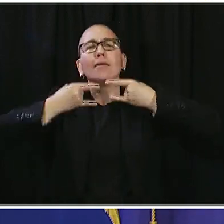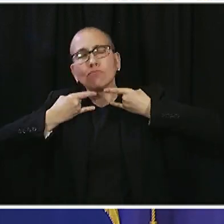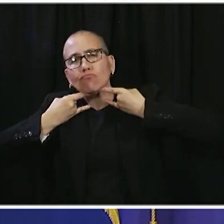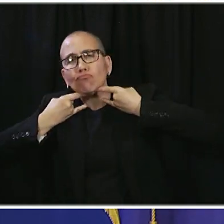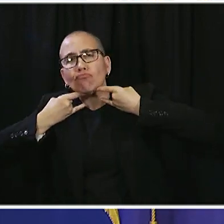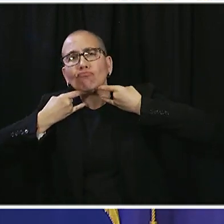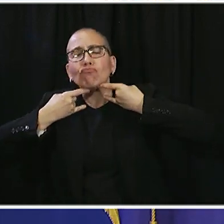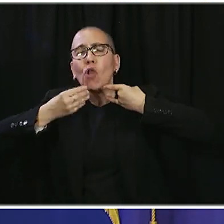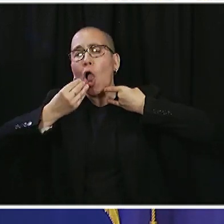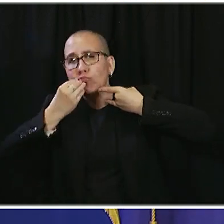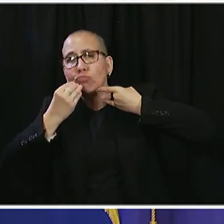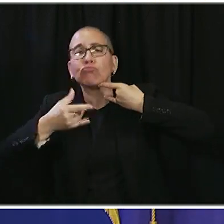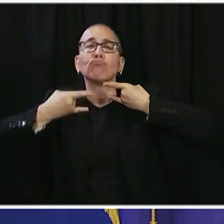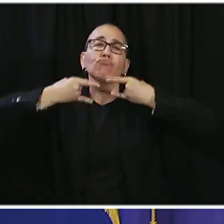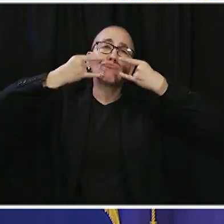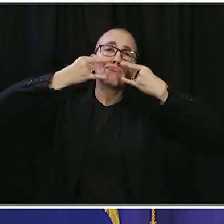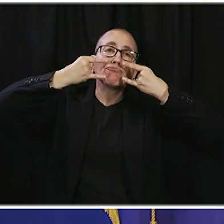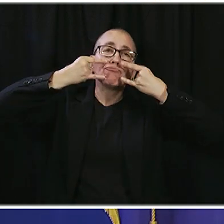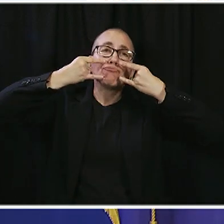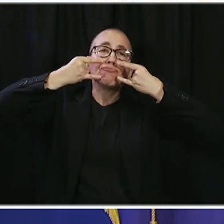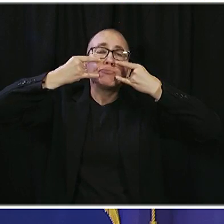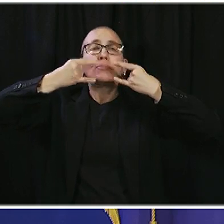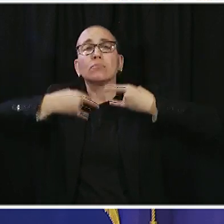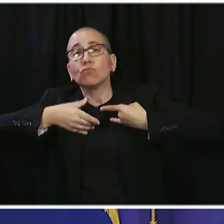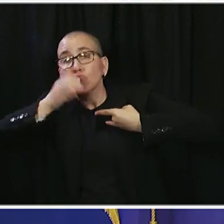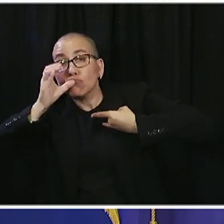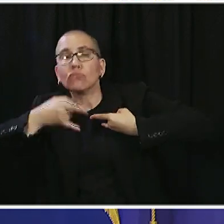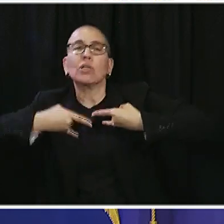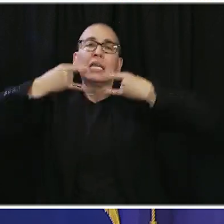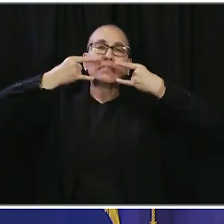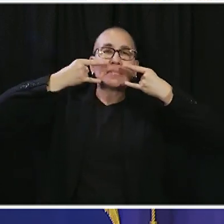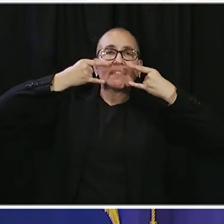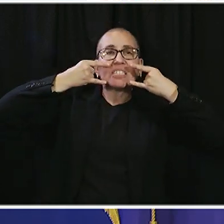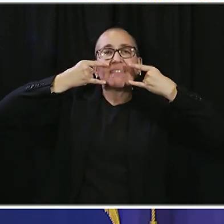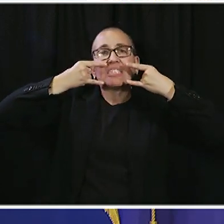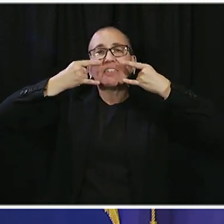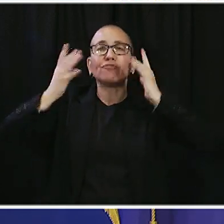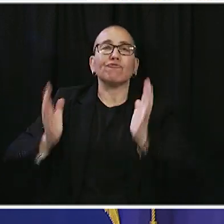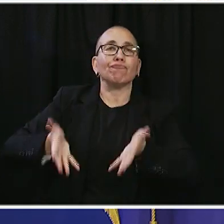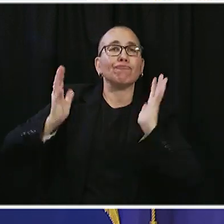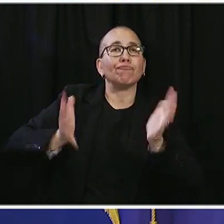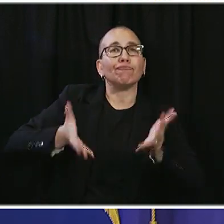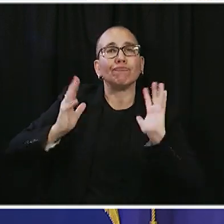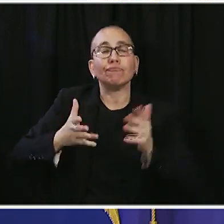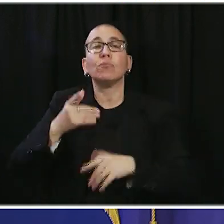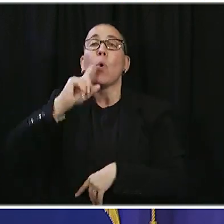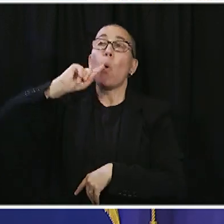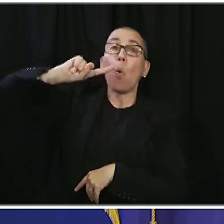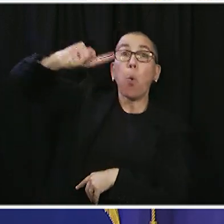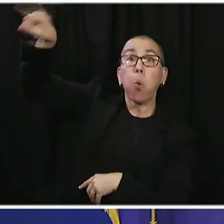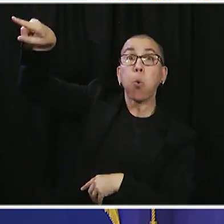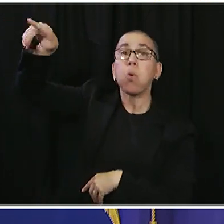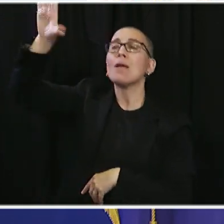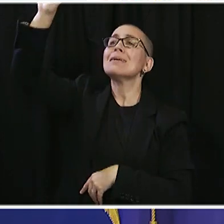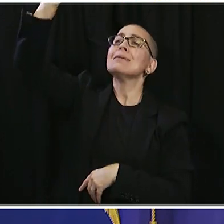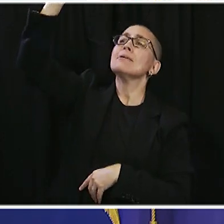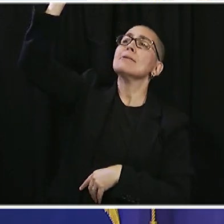PATRONS TO WEAR MASKS. WE GET IT, YOU CAN'T WEAR A MASK AND EAT AND DRINK, BUT HAVE THAT MASK WHEN YOU COME IN, USE IT